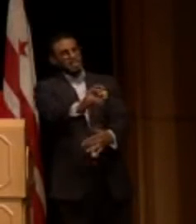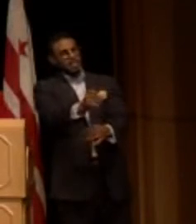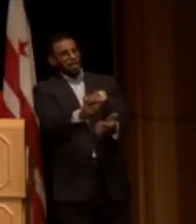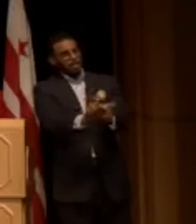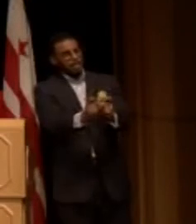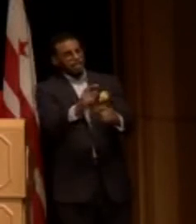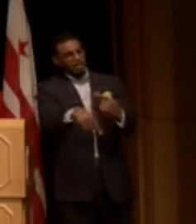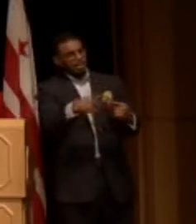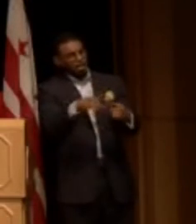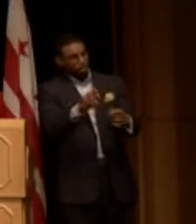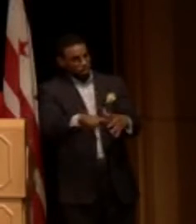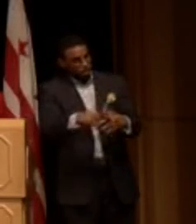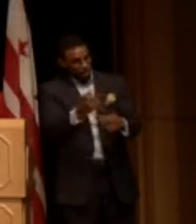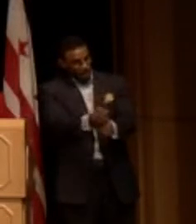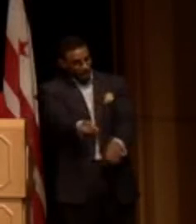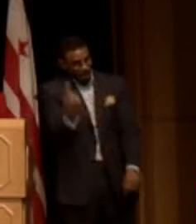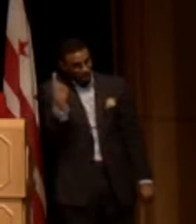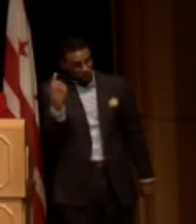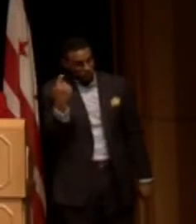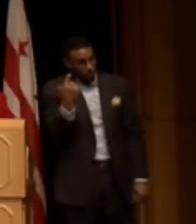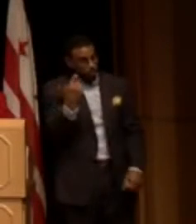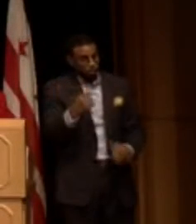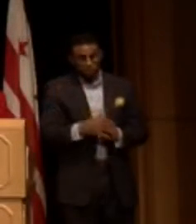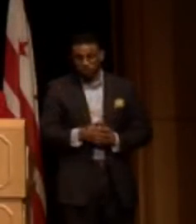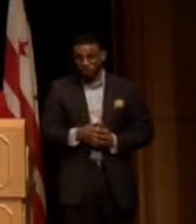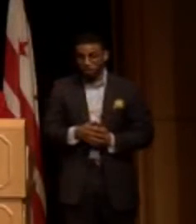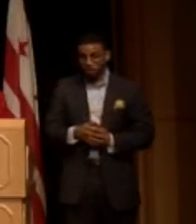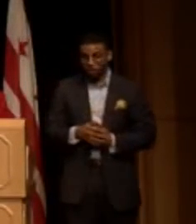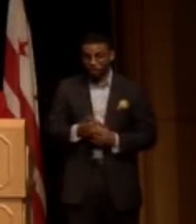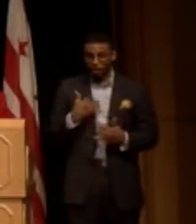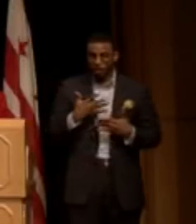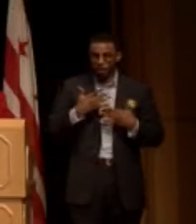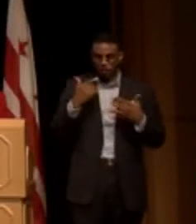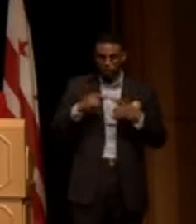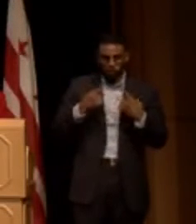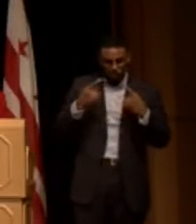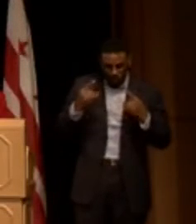CYCLE WHICH LAUNCHED LAST YEAR. I AM PLEASED TO ANNOUNCE TODAY